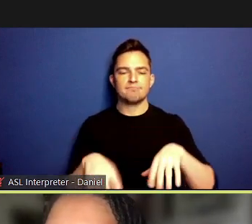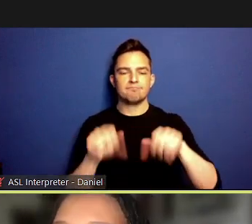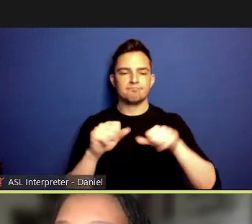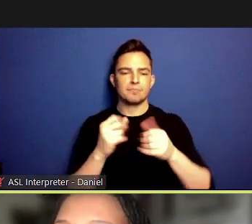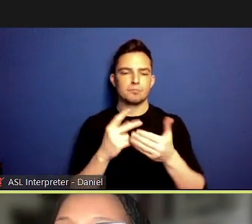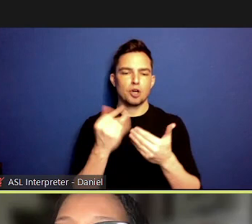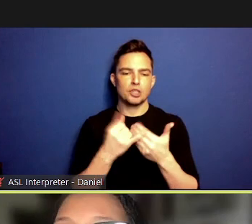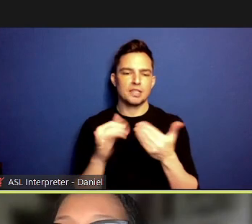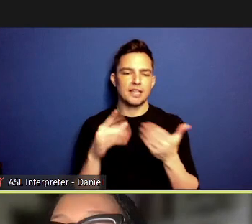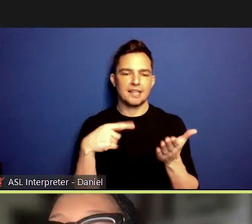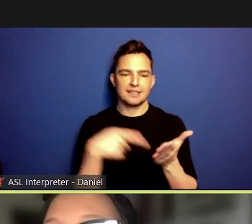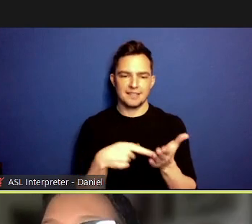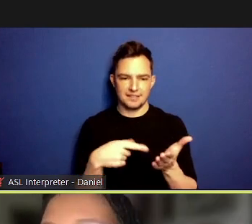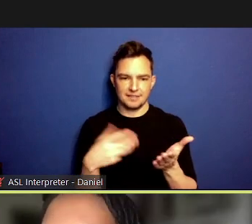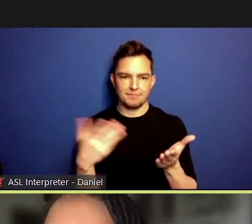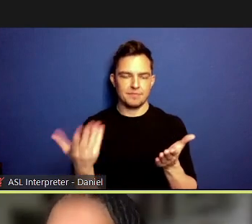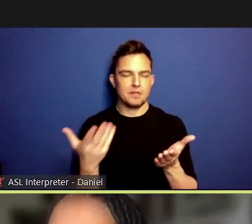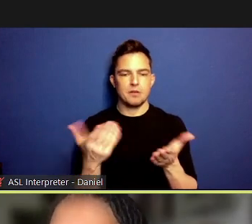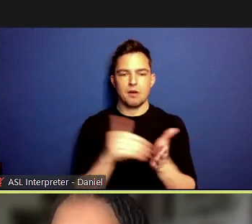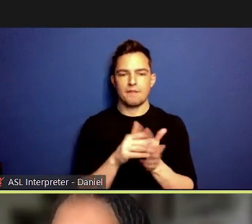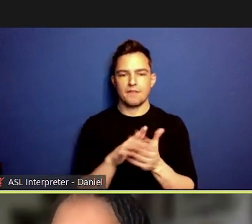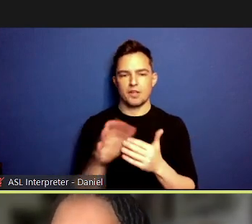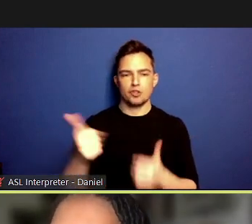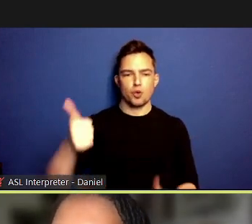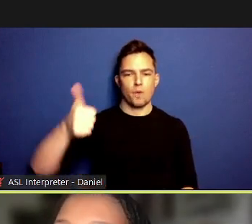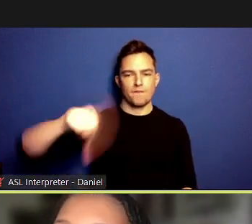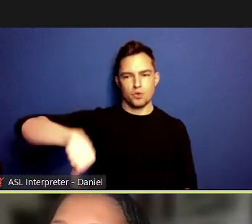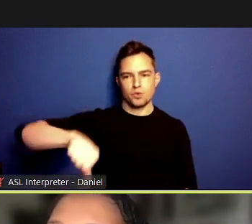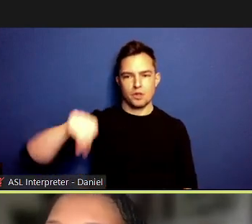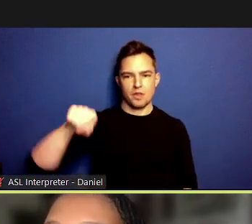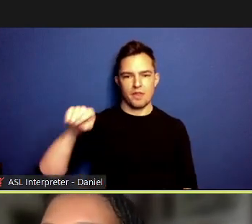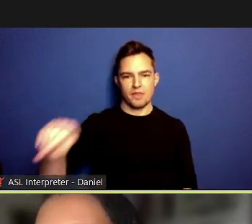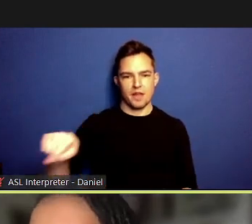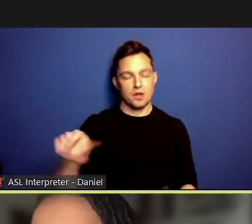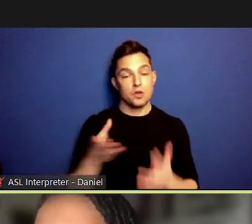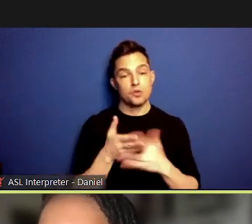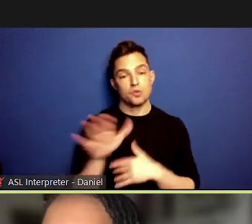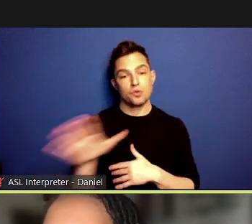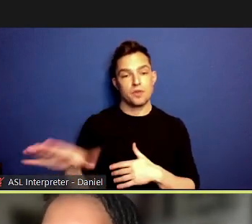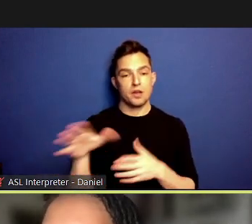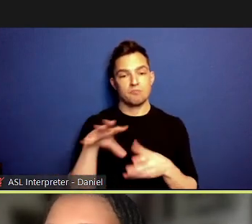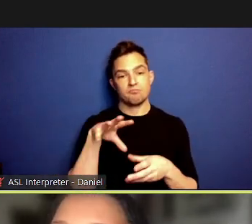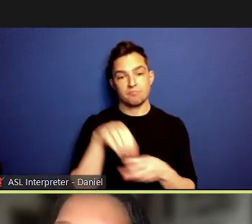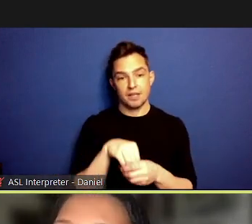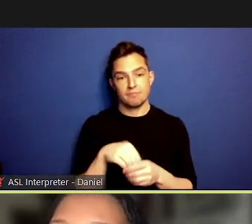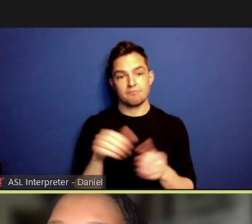There is a refusal. Right. And it's through their engagement with it, they're able to